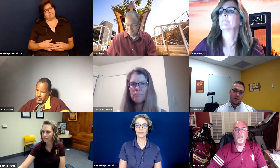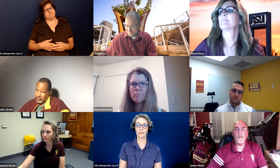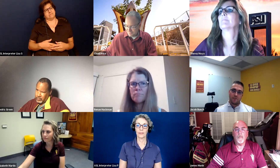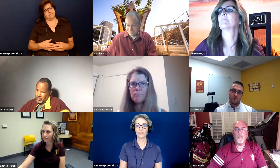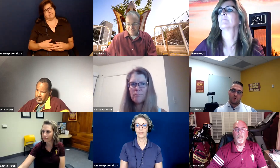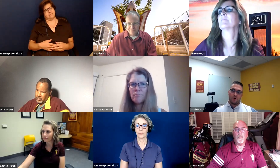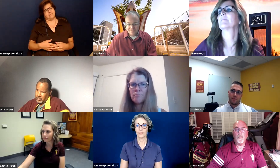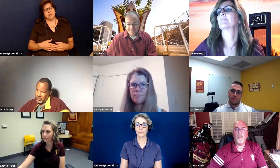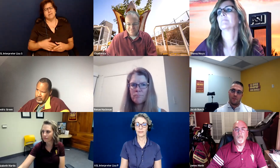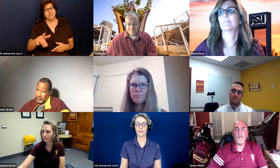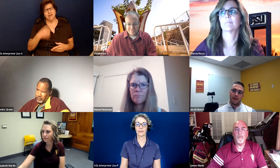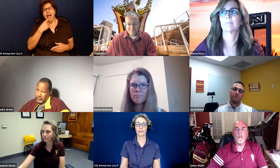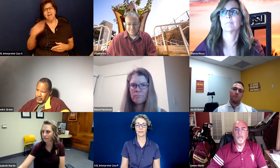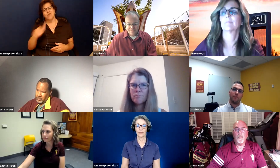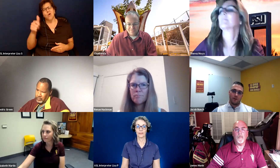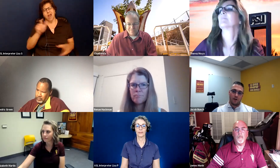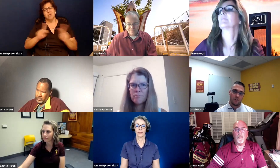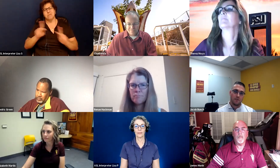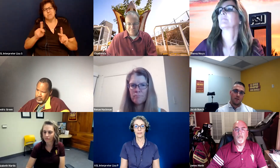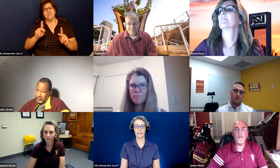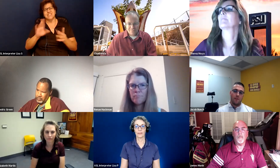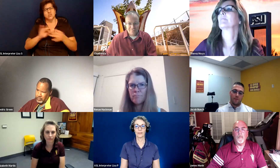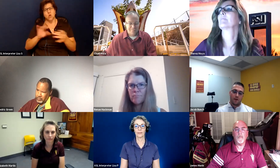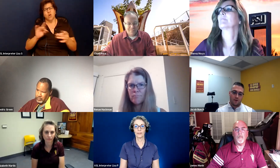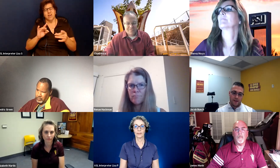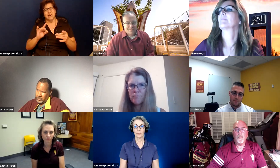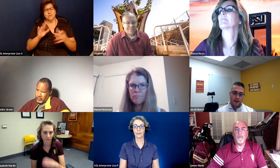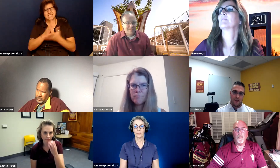And I've shared this story with the staff members that are on the call now, but.